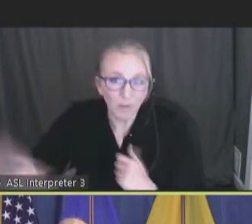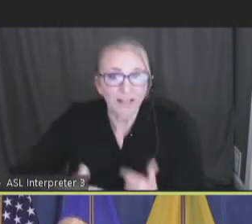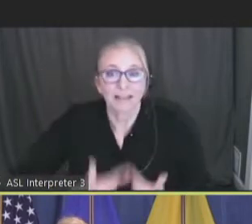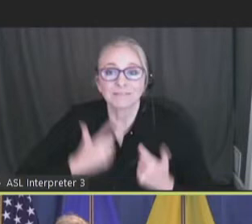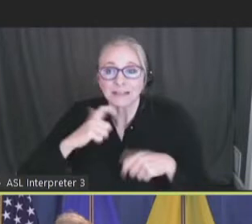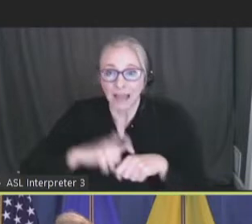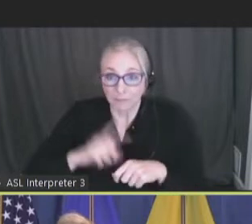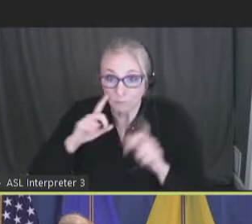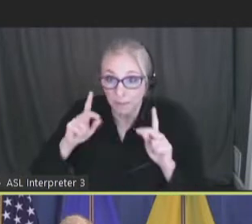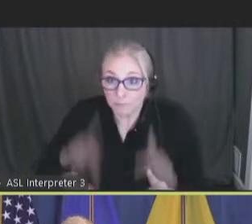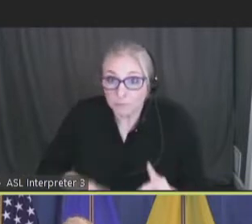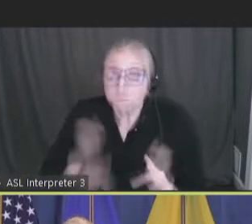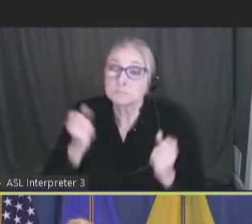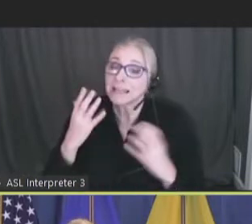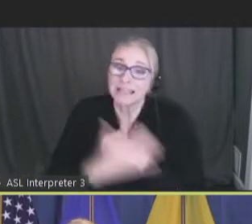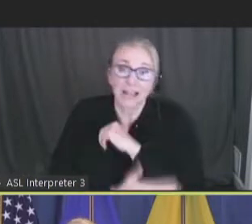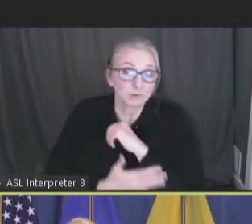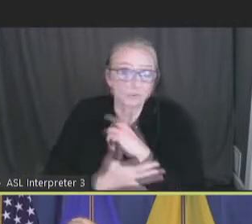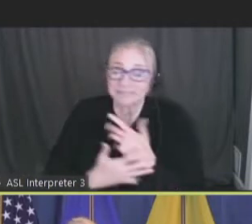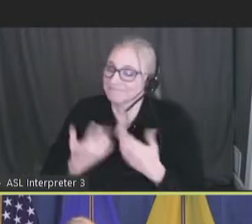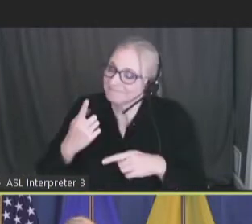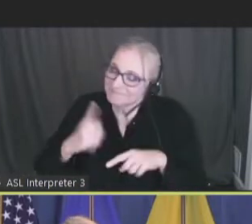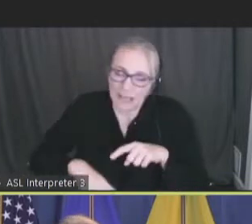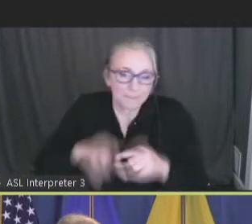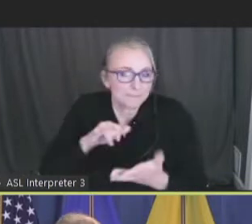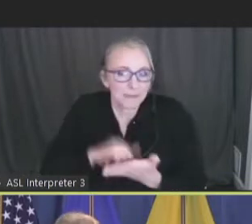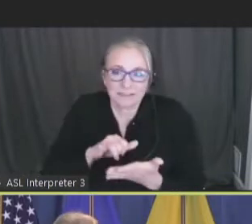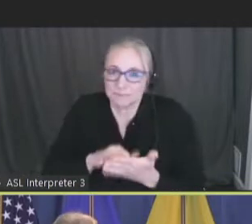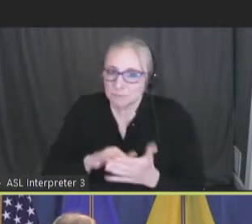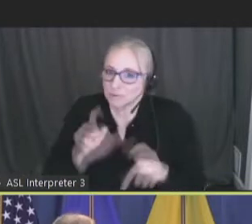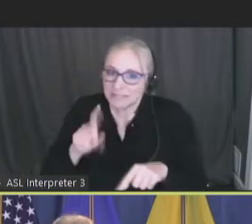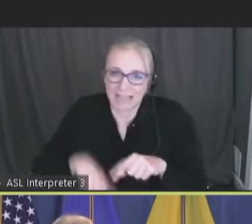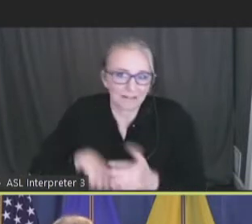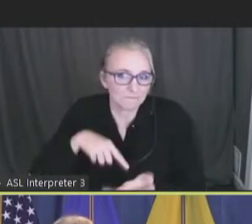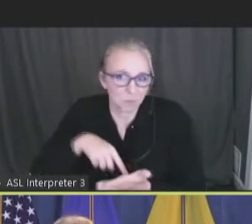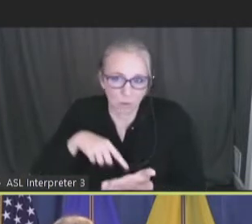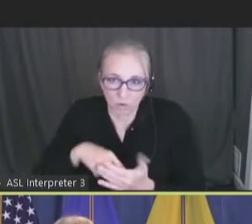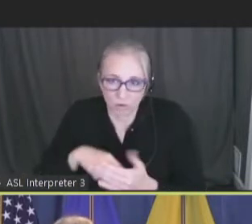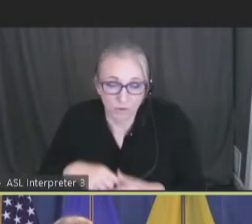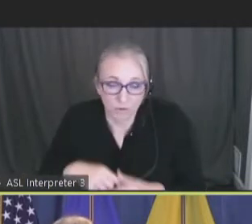which for many countries is simply not a financial option.